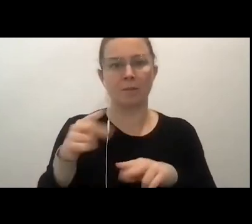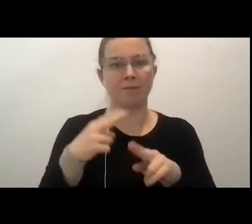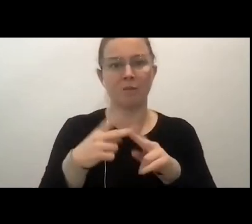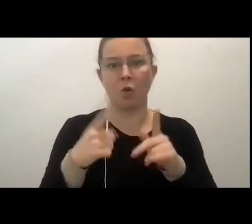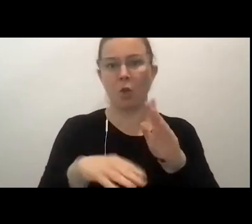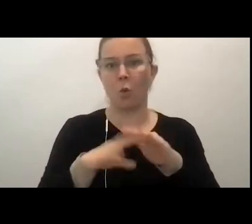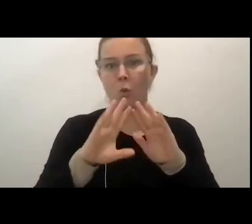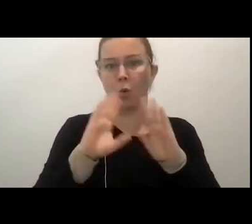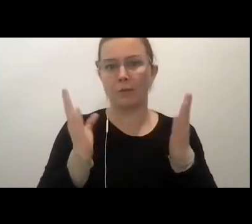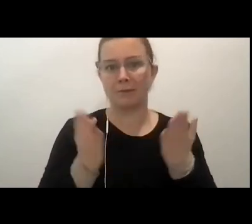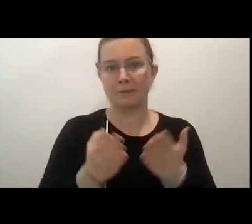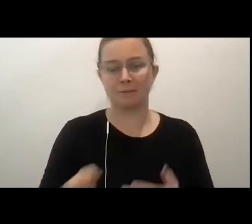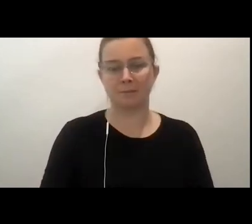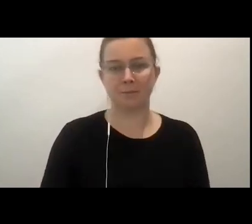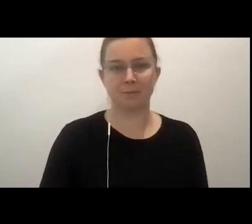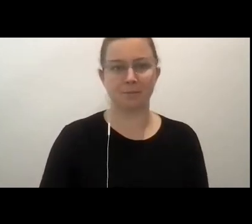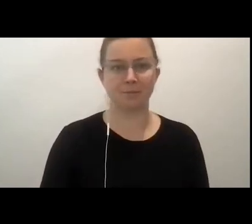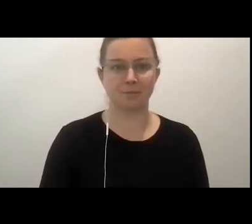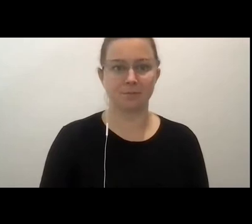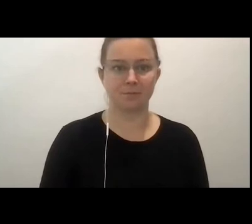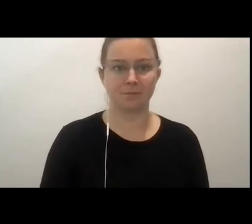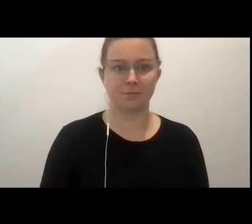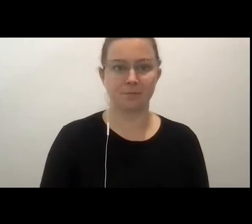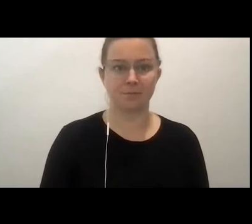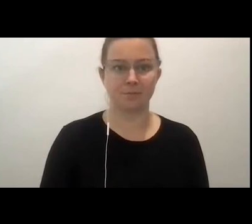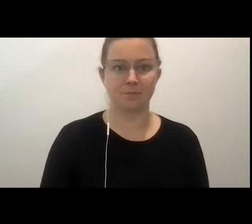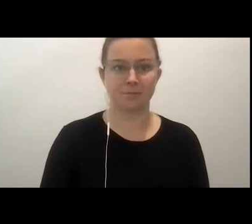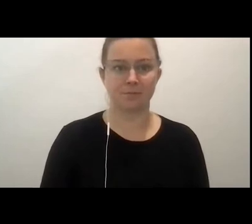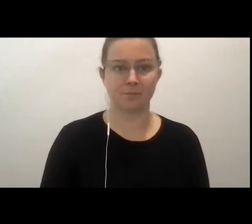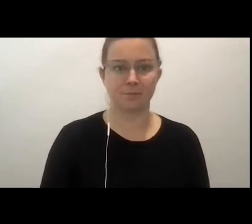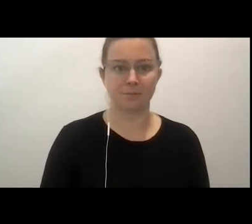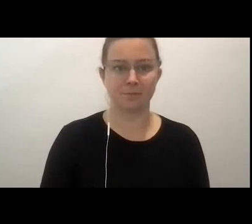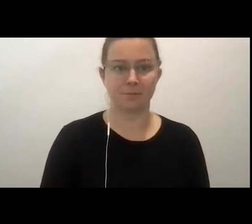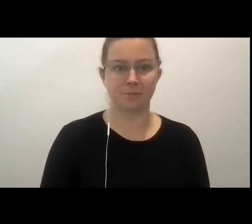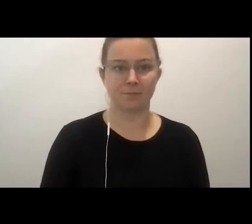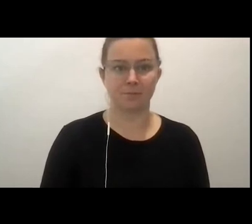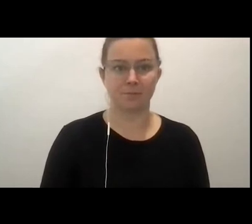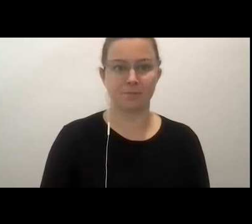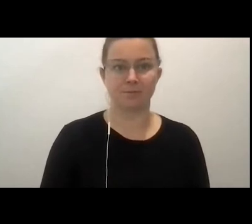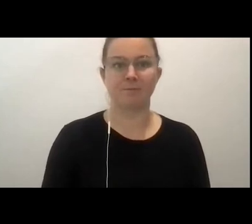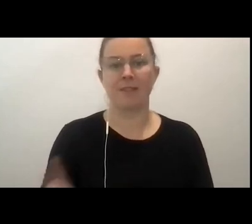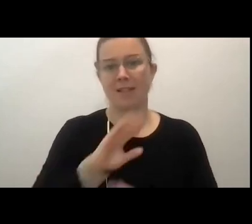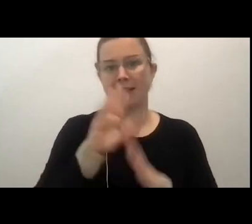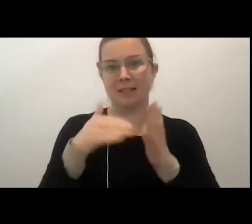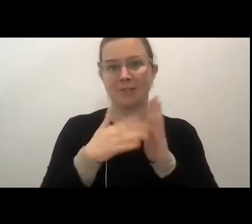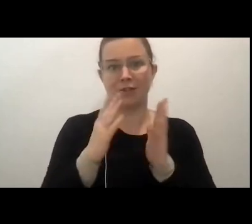world. And that was the end of the story.